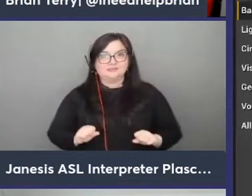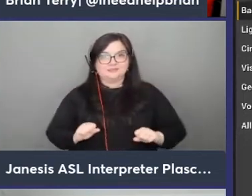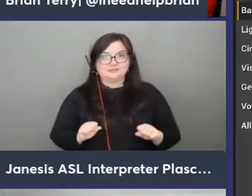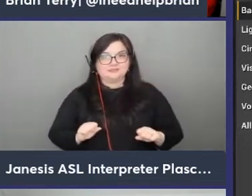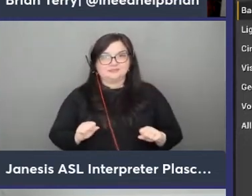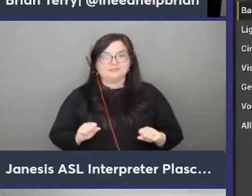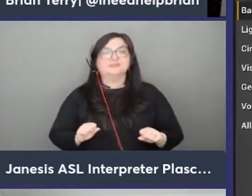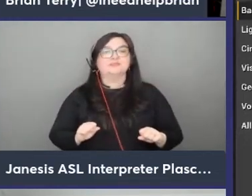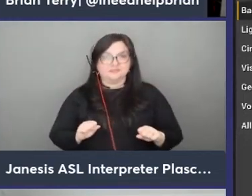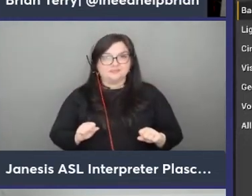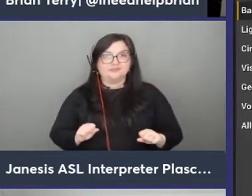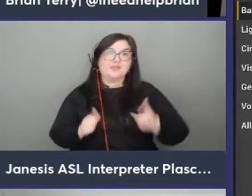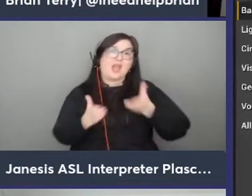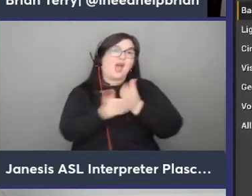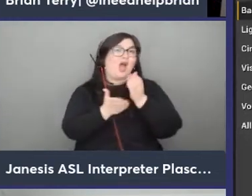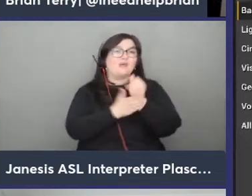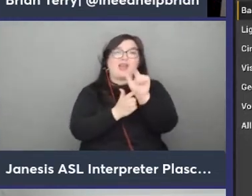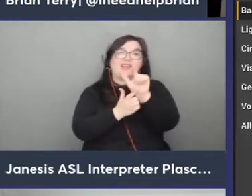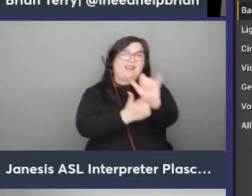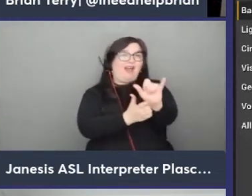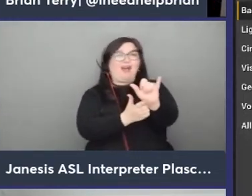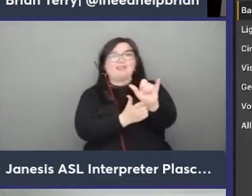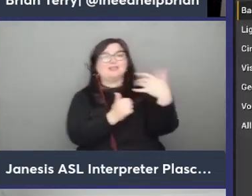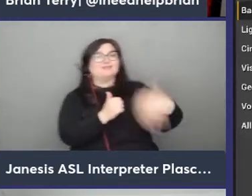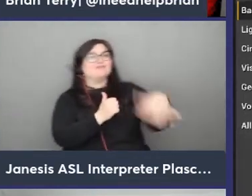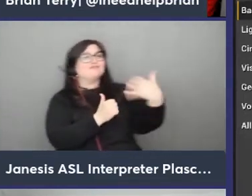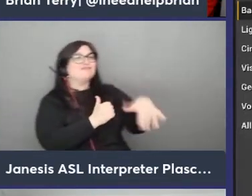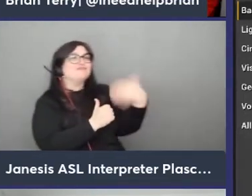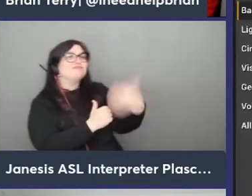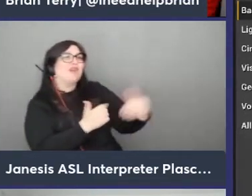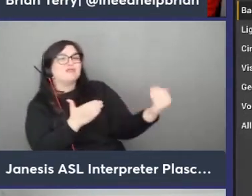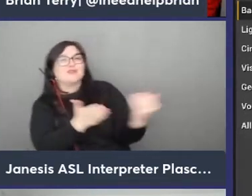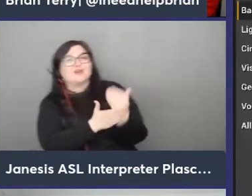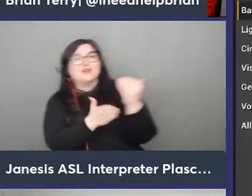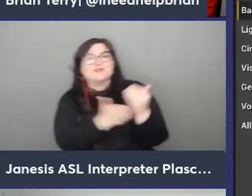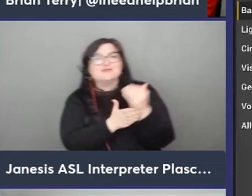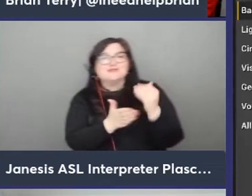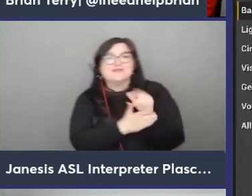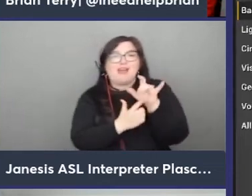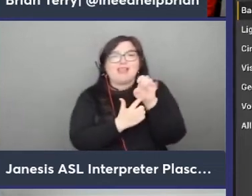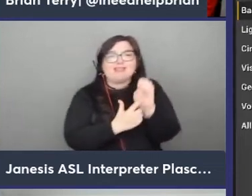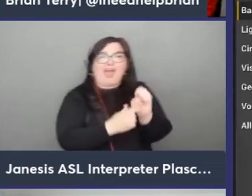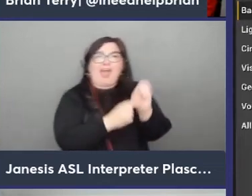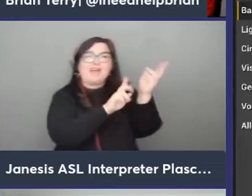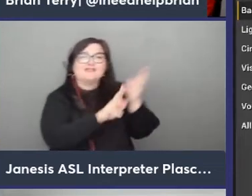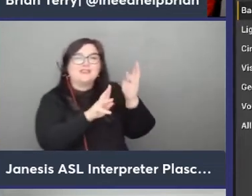All right, Ali is the new live streamer on Twitch. We are officially a gaming channel now.